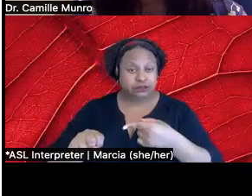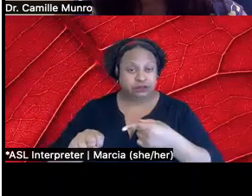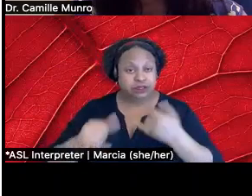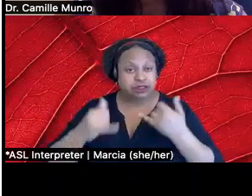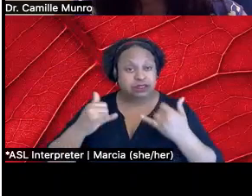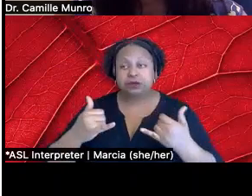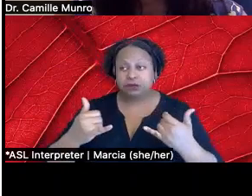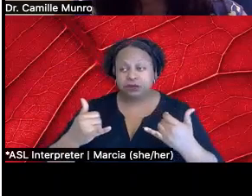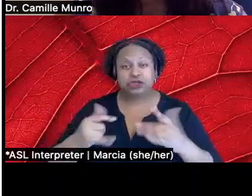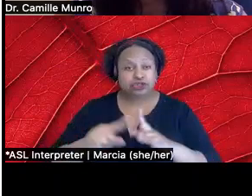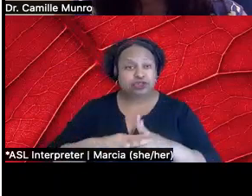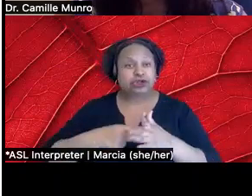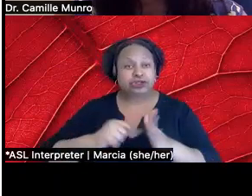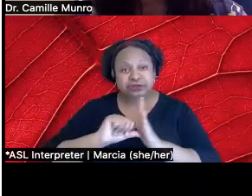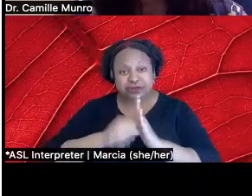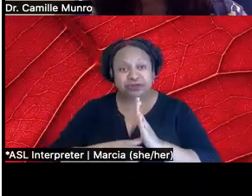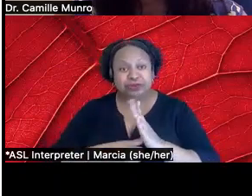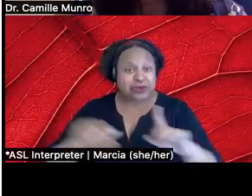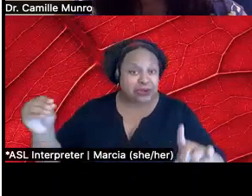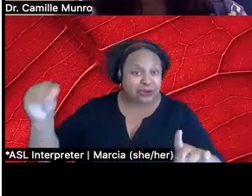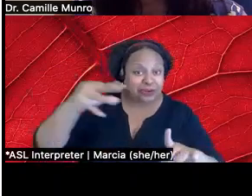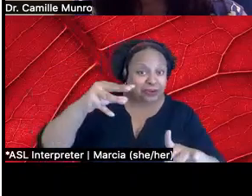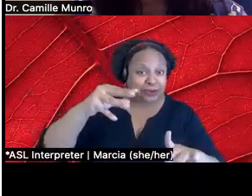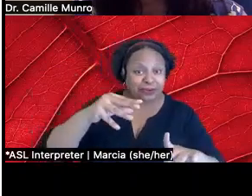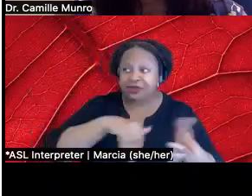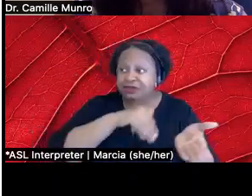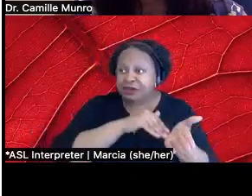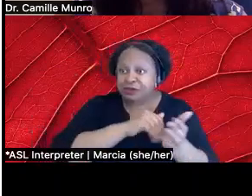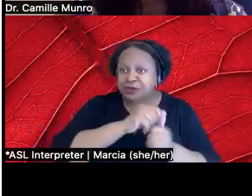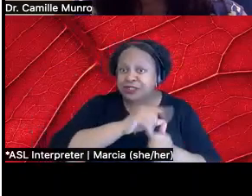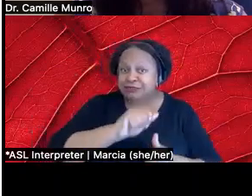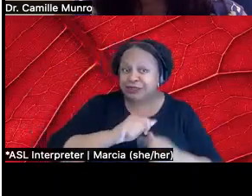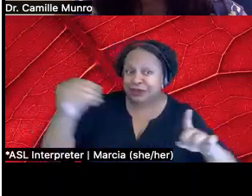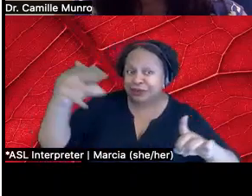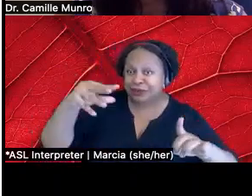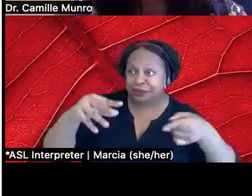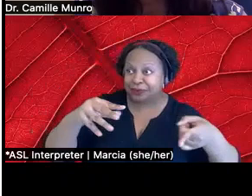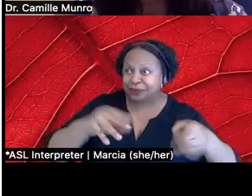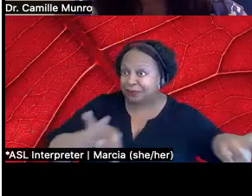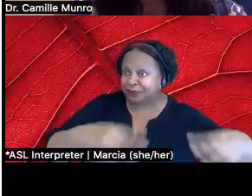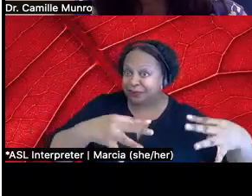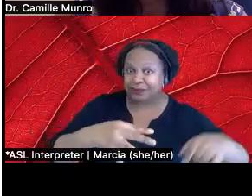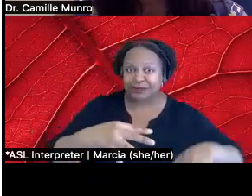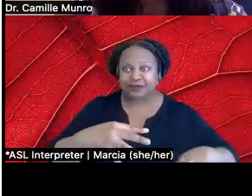with disabilities and highlighting success stories as opposed to just